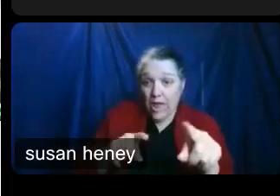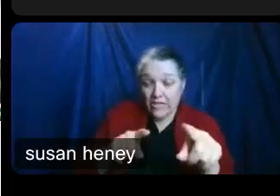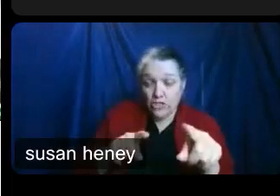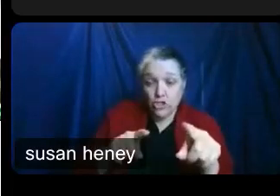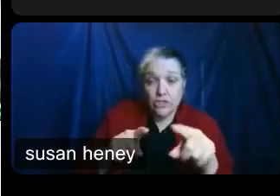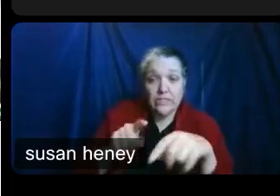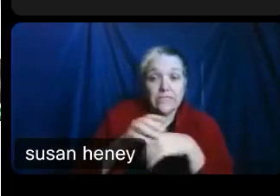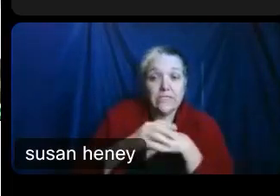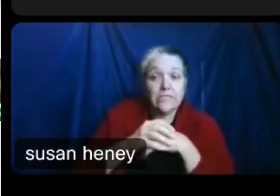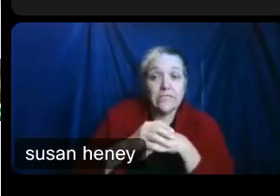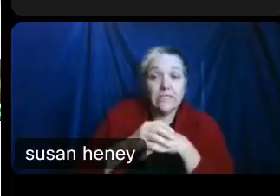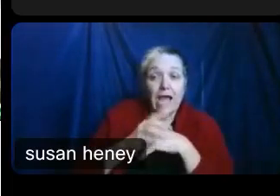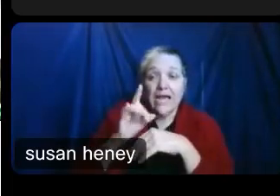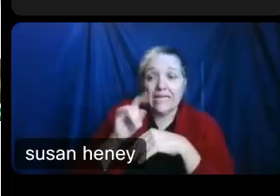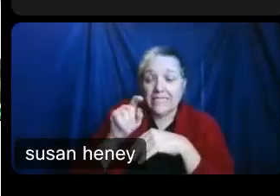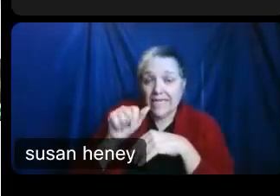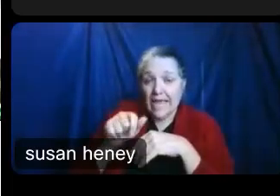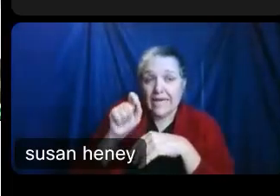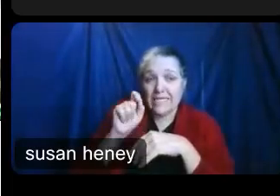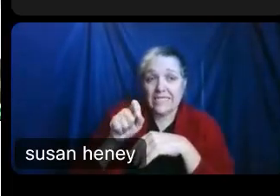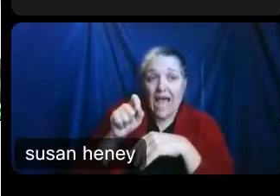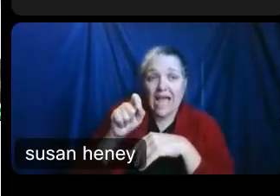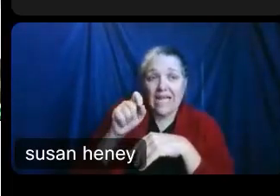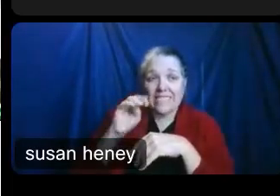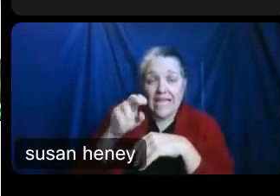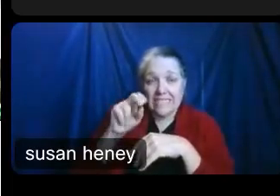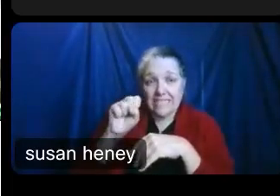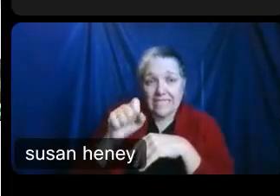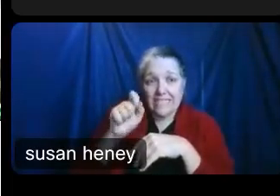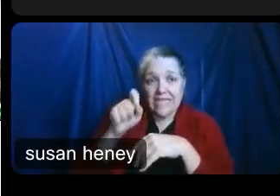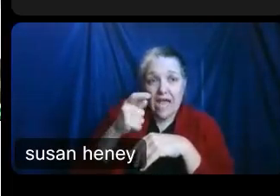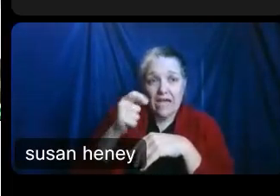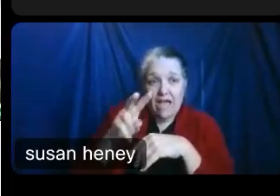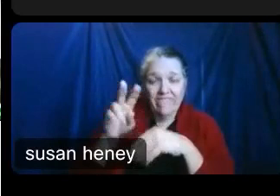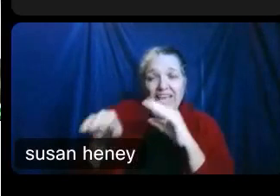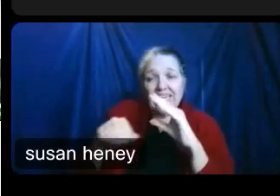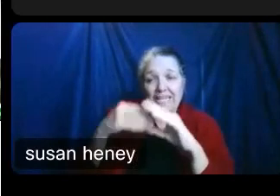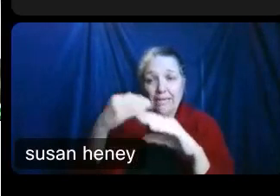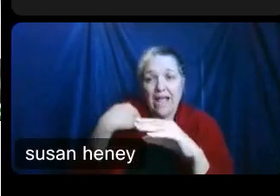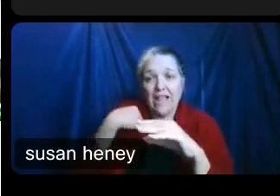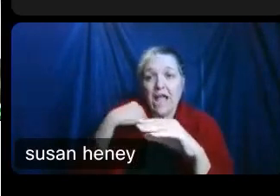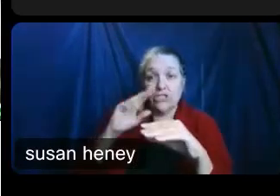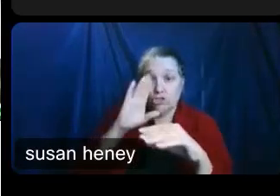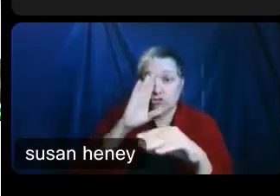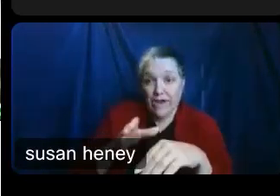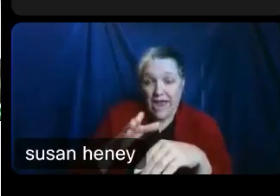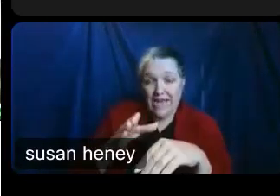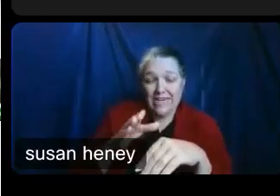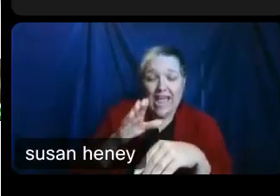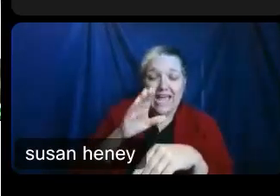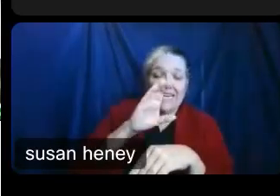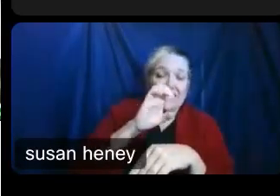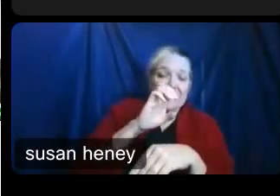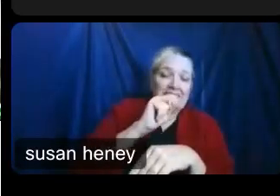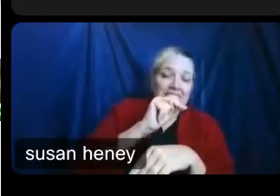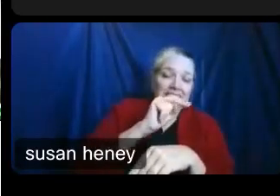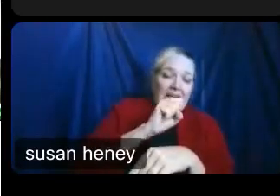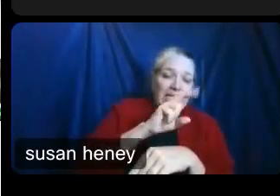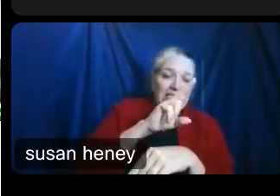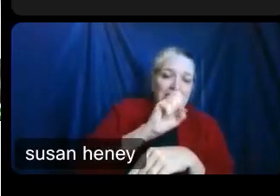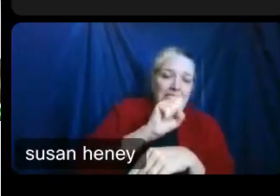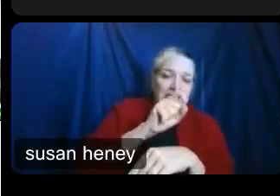on data.census.gov. You can email our branch directly at census.data@census.gov. We also